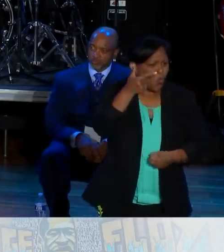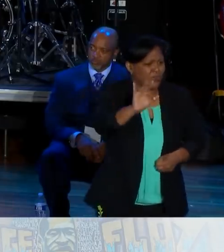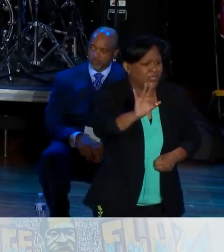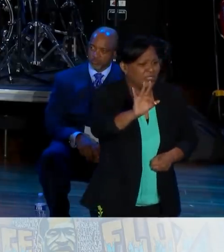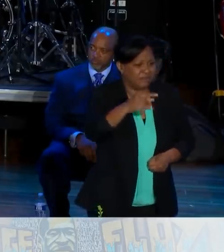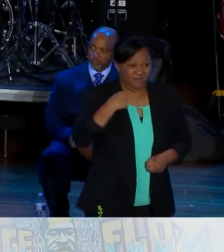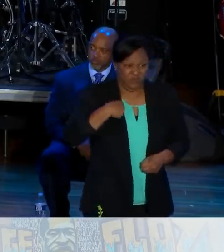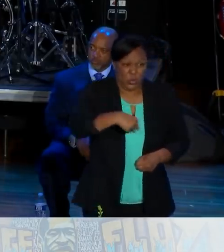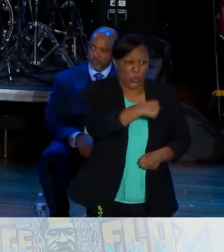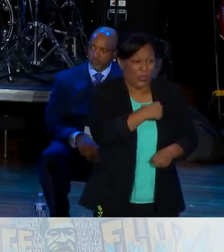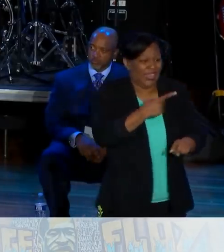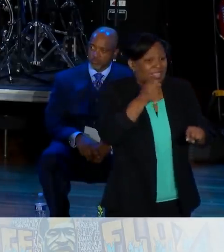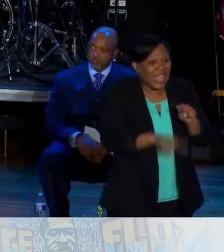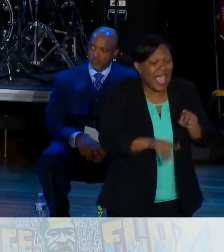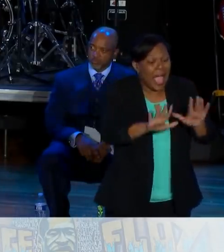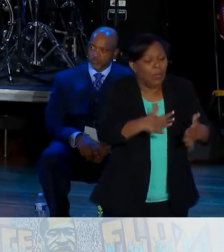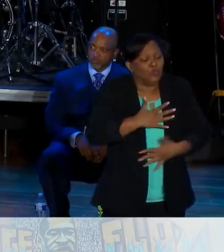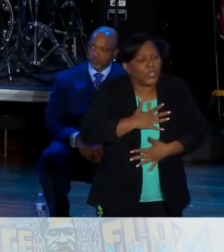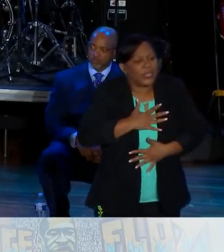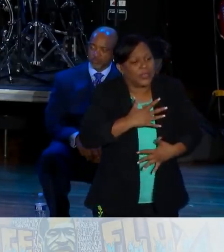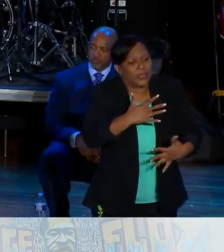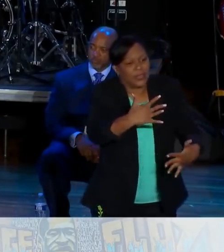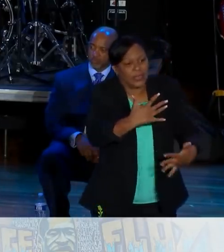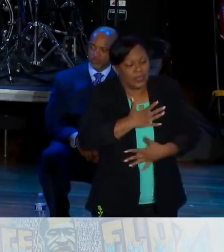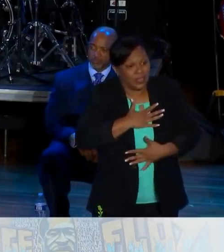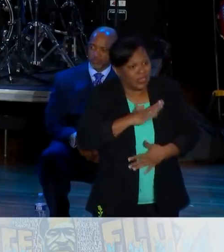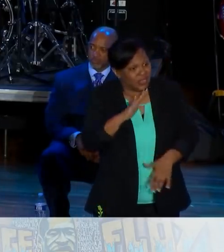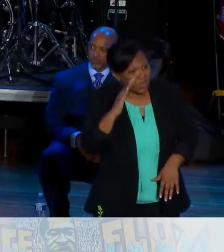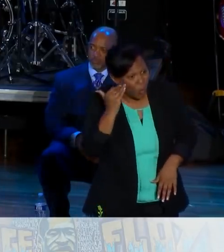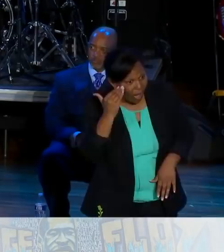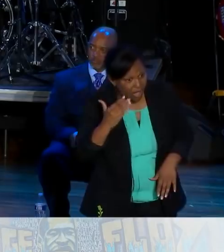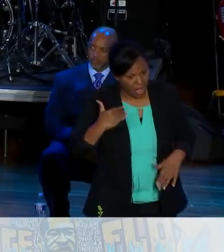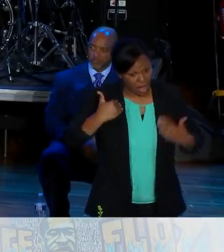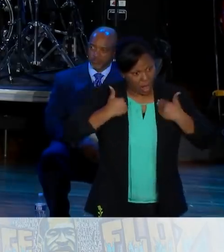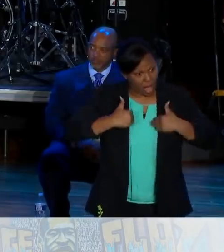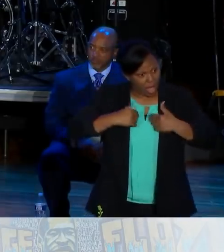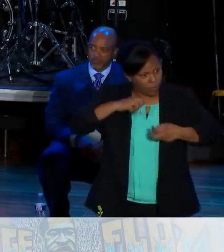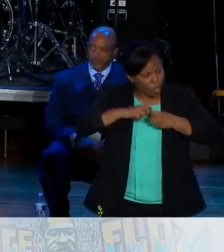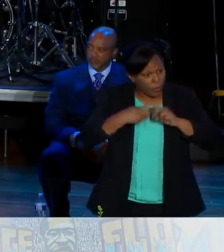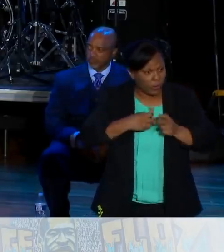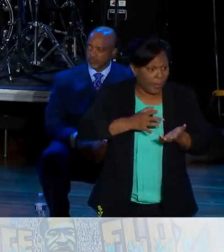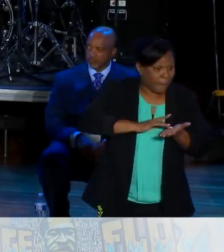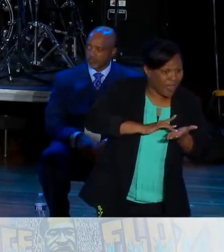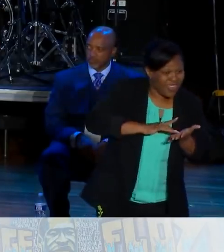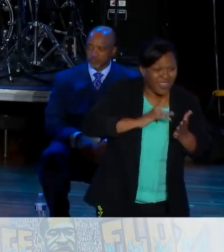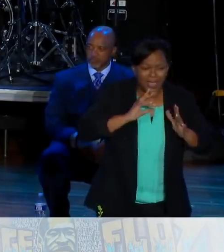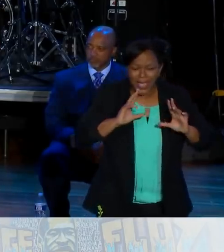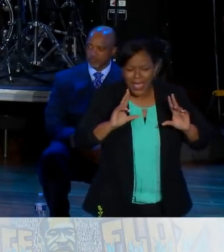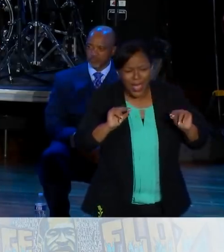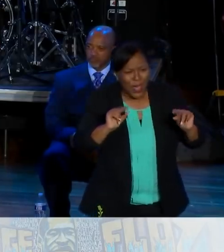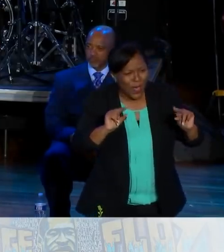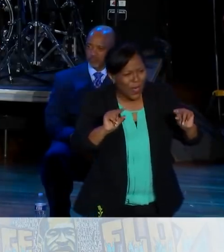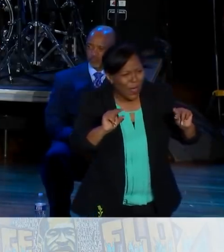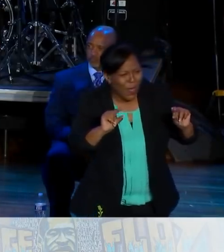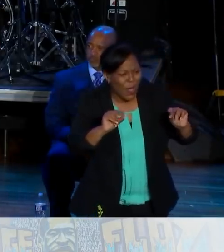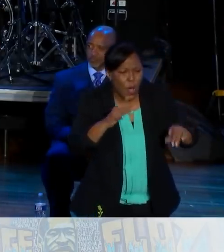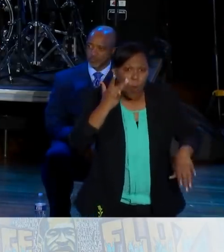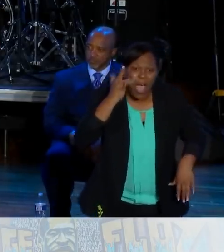ALL OVER THE WORLD IS WE WERE LIKE GEORGE, WE COULDN'T BREATHE, NOT BECAUSE THERE'S SOMETHING WRONG WITH OUR LUNGS,